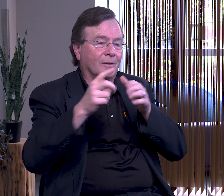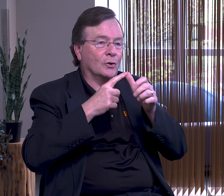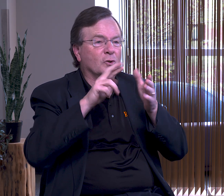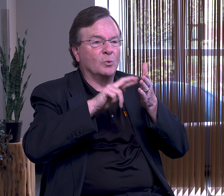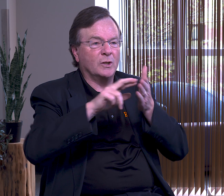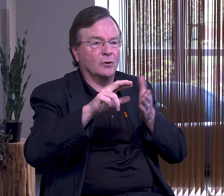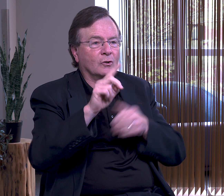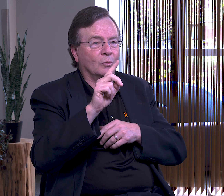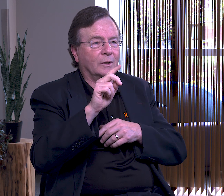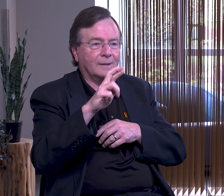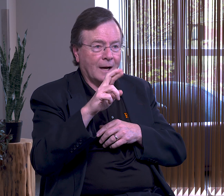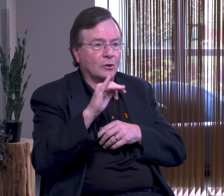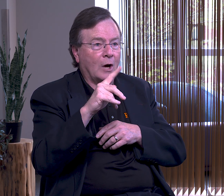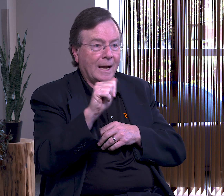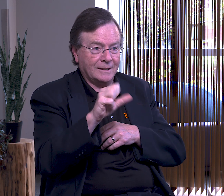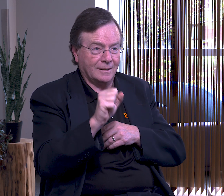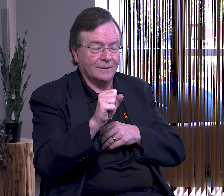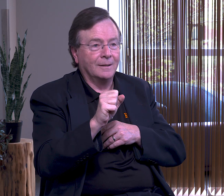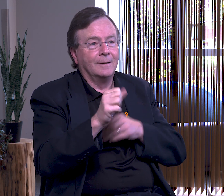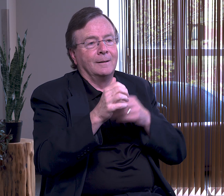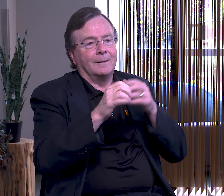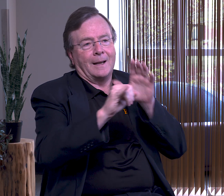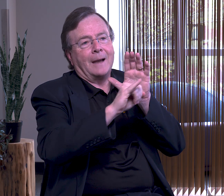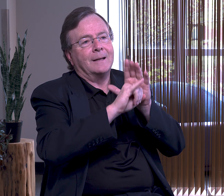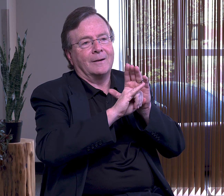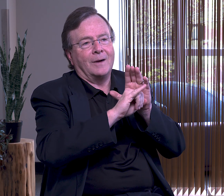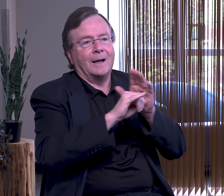The first research with Dr. Isaacs that identified